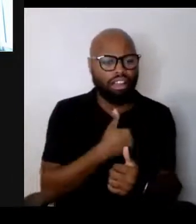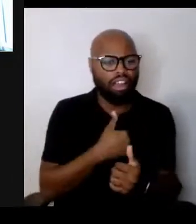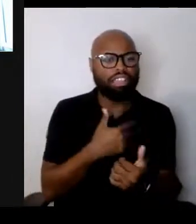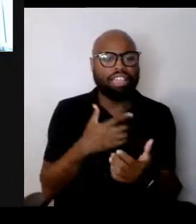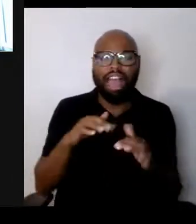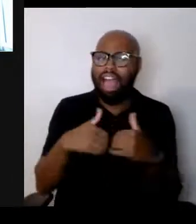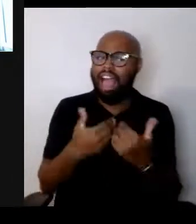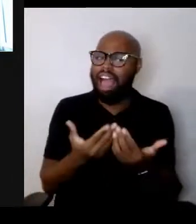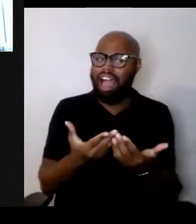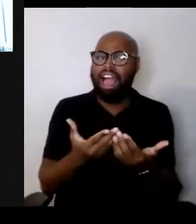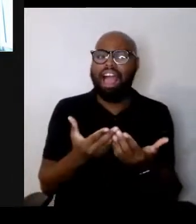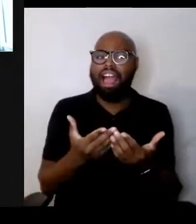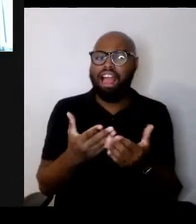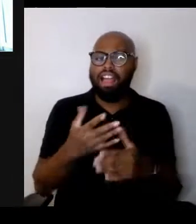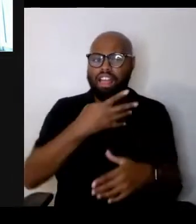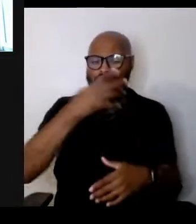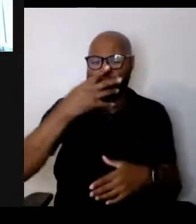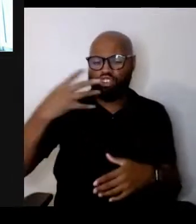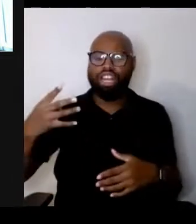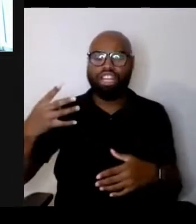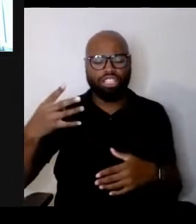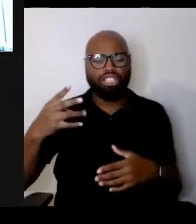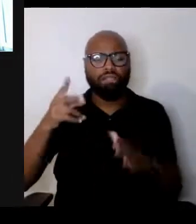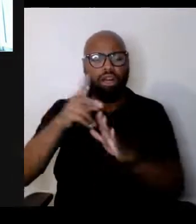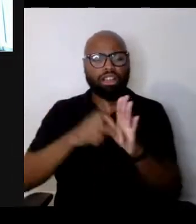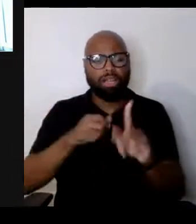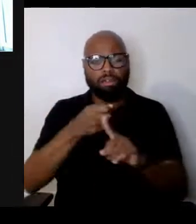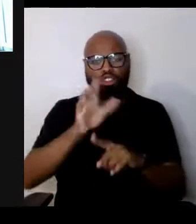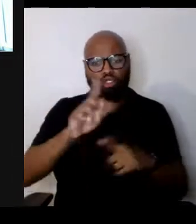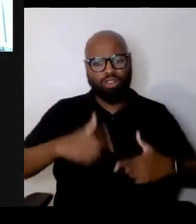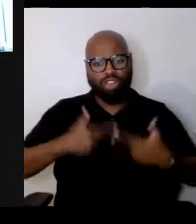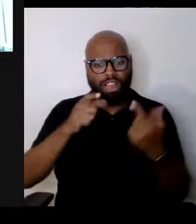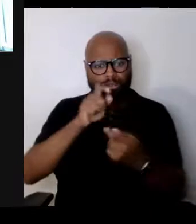your life personally, and those in your community?